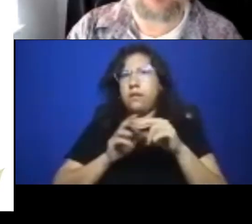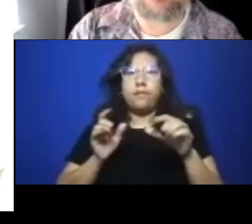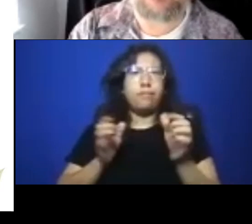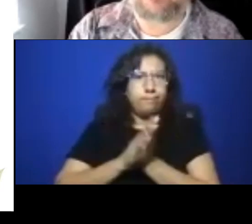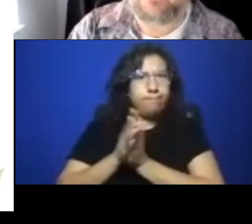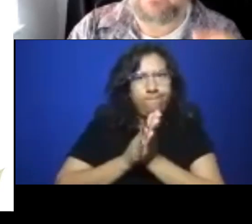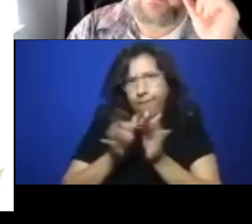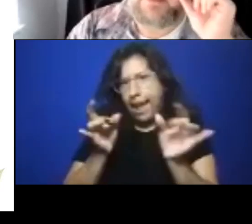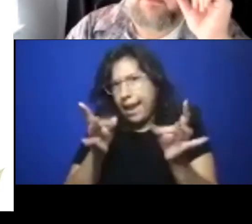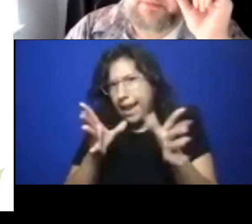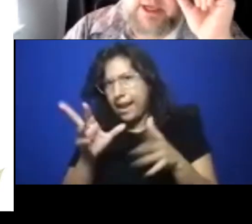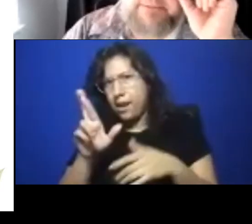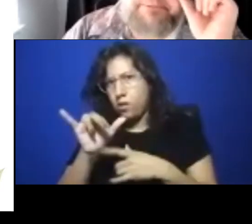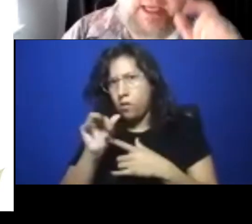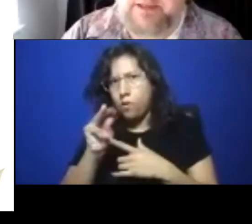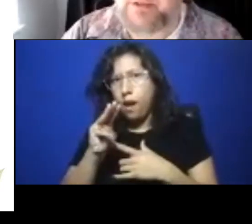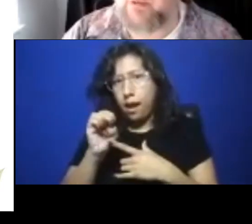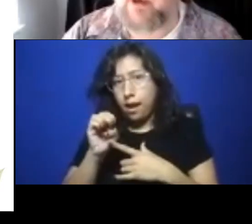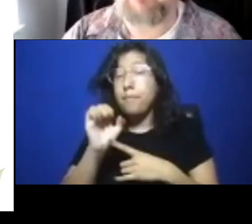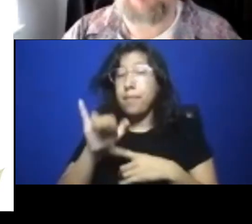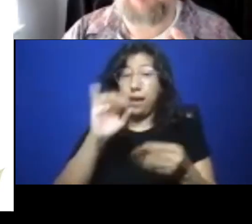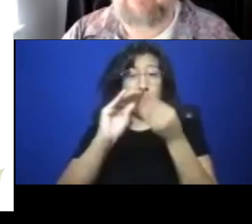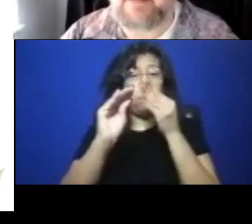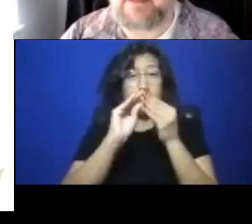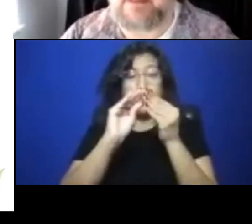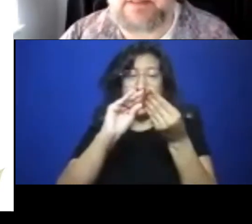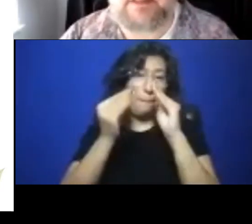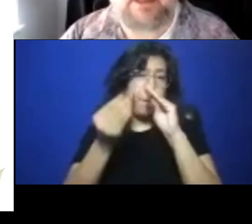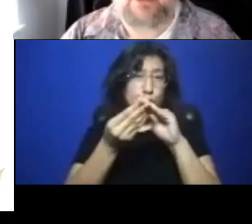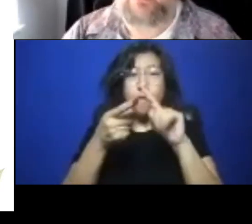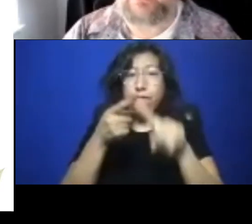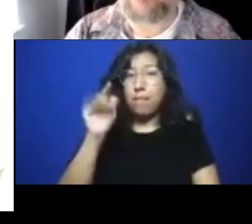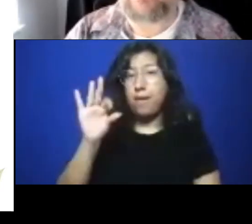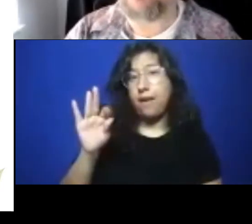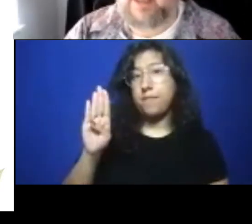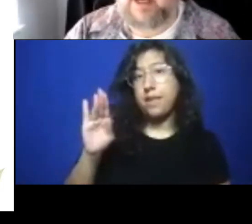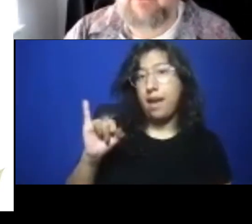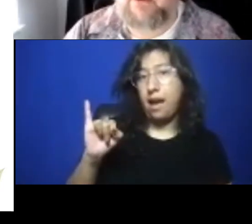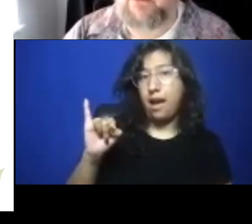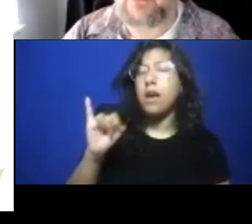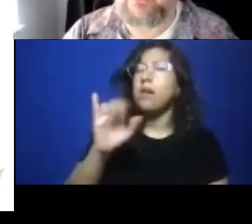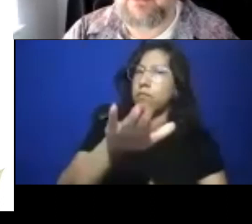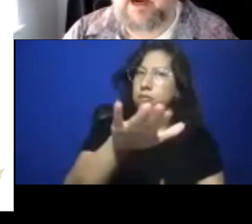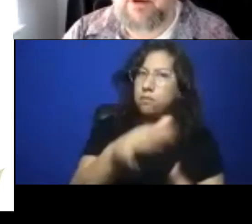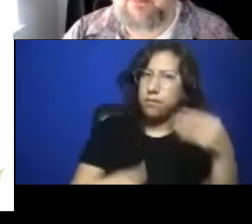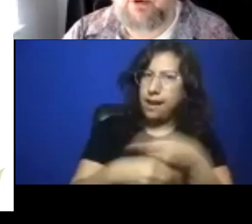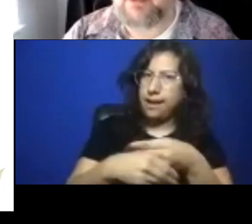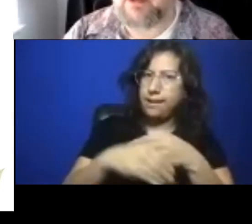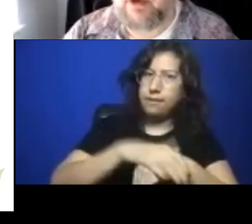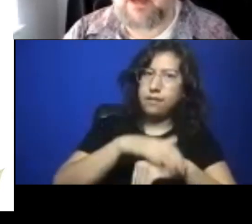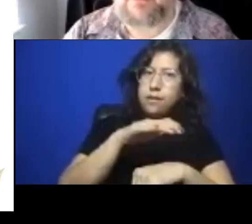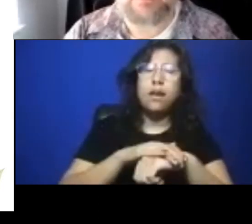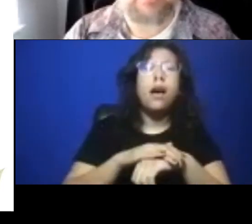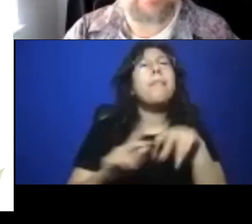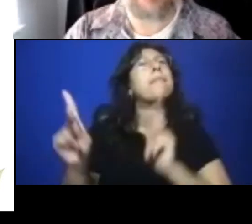this statistic is from the FBI. And so I want to preface this with a lot of folks do not report their crimes.